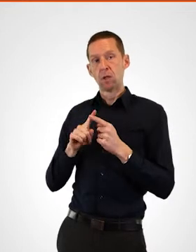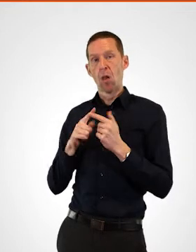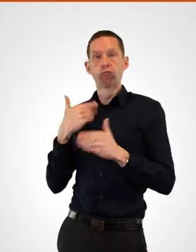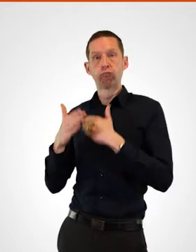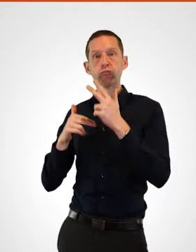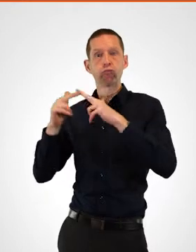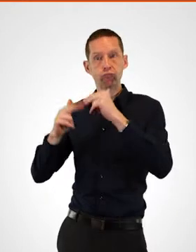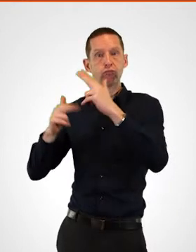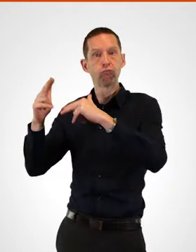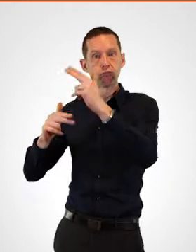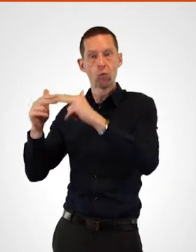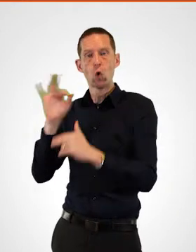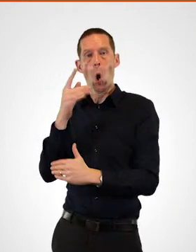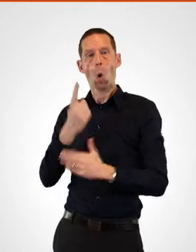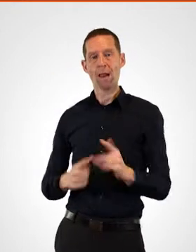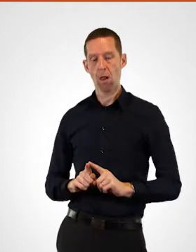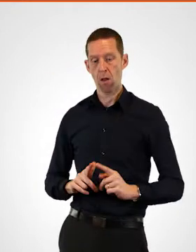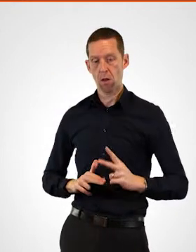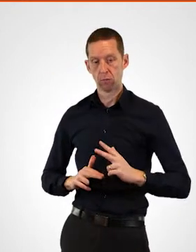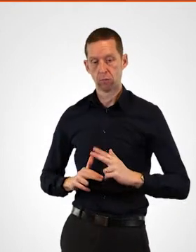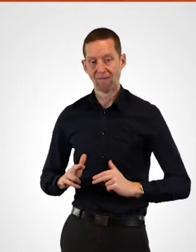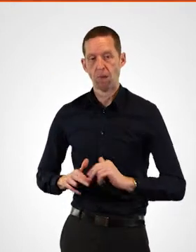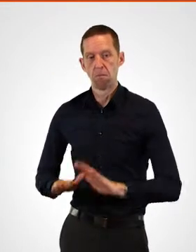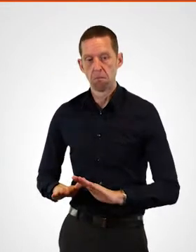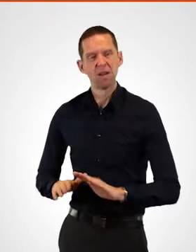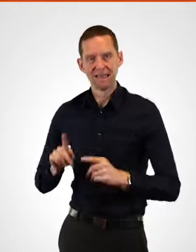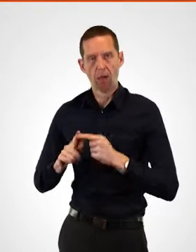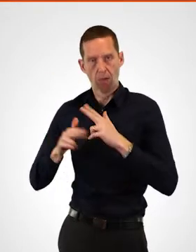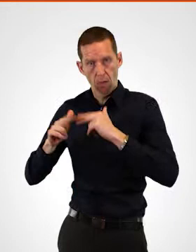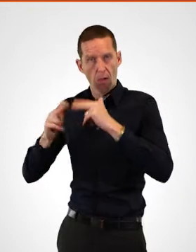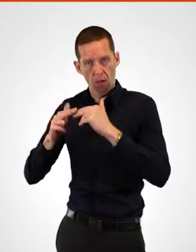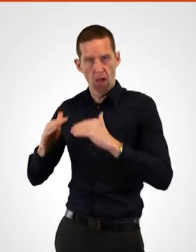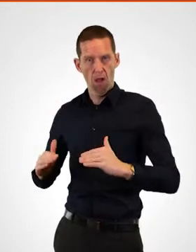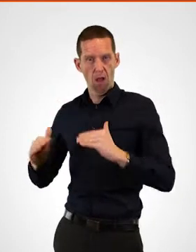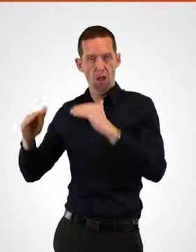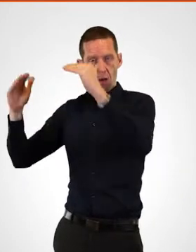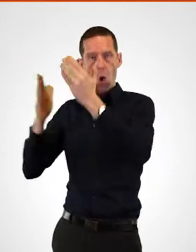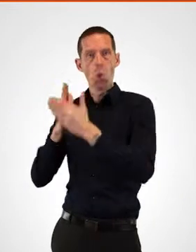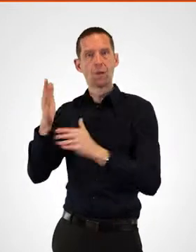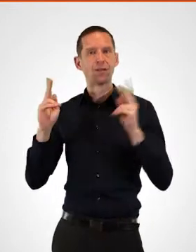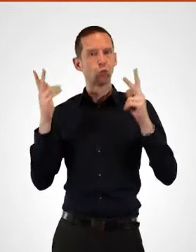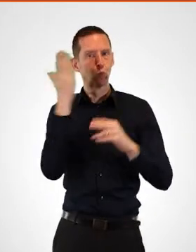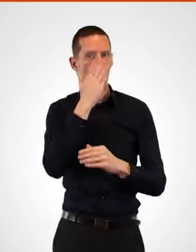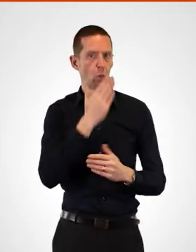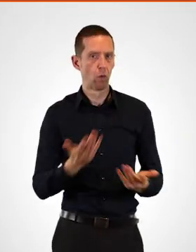so it wasn't just it was affecting things early on and then it stopped, that development was continuing right through secondary school.